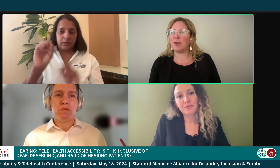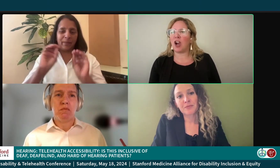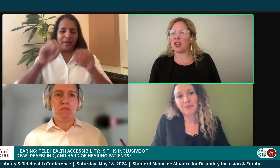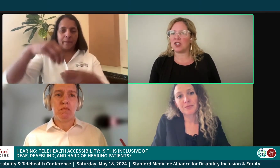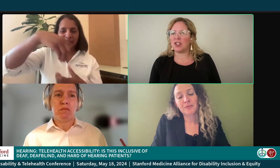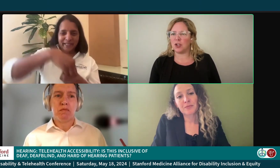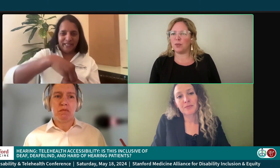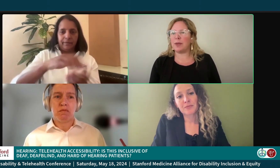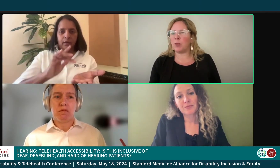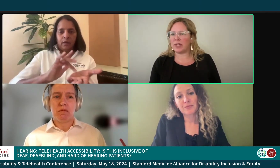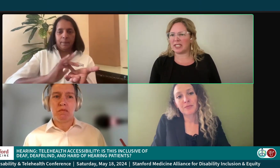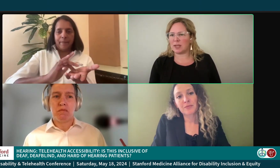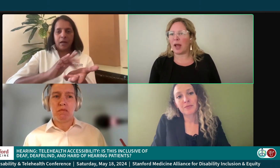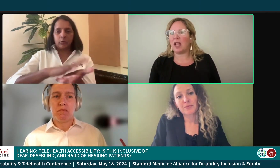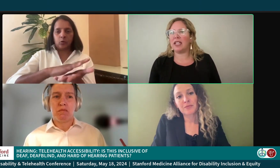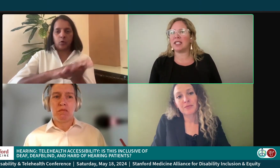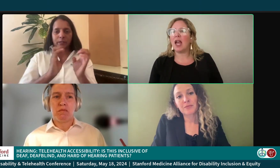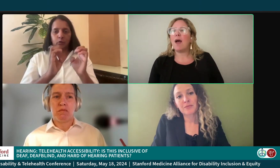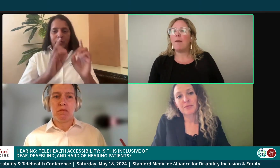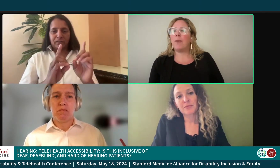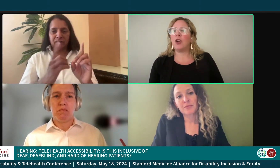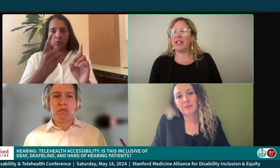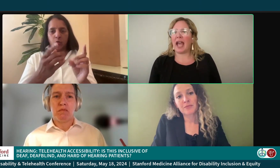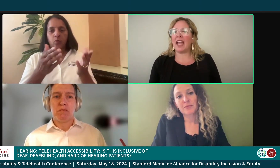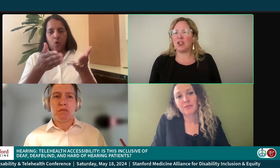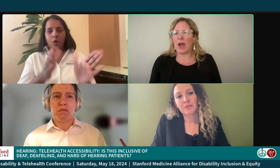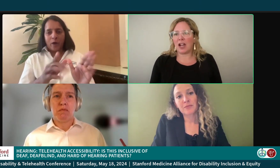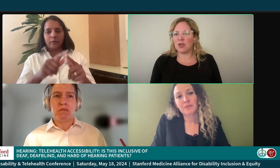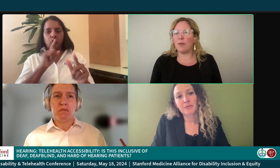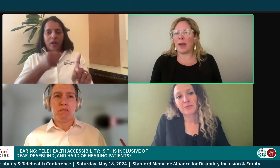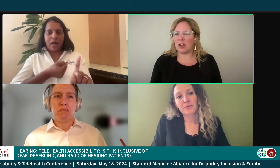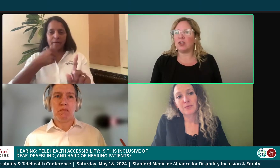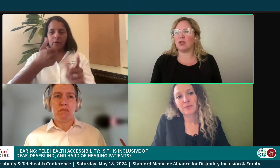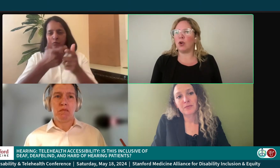in regards to people with disabilities. Putting that into actual medical school